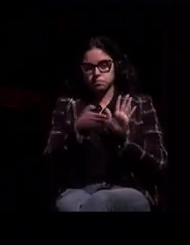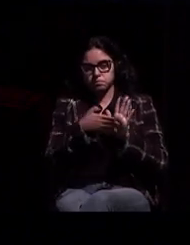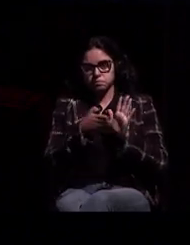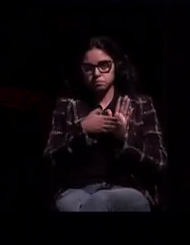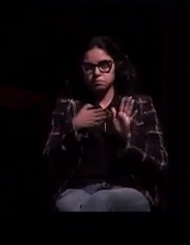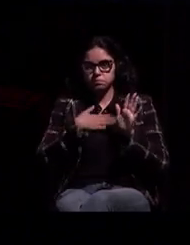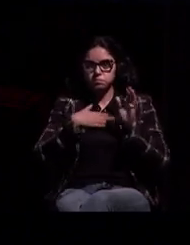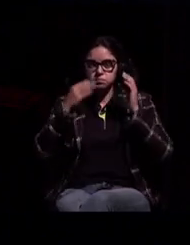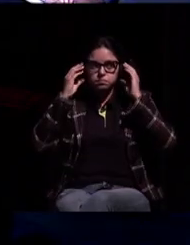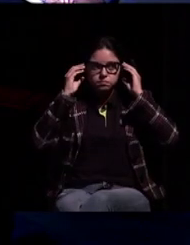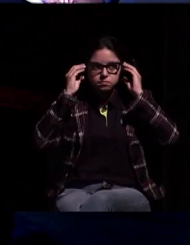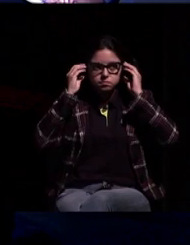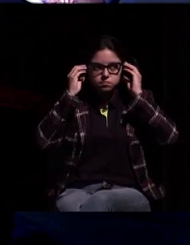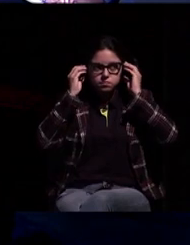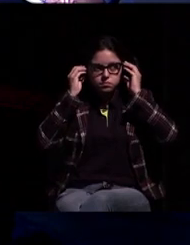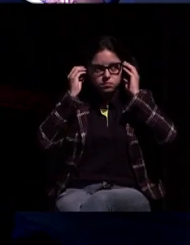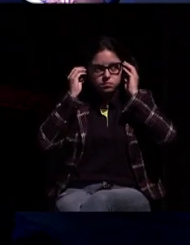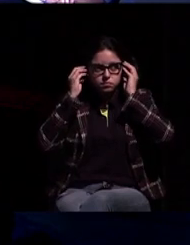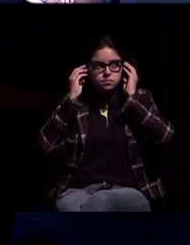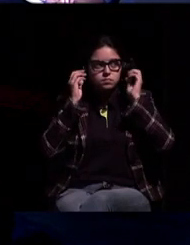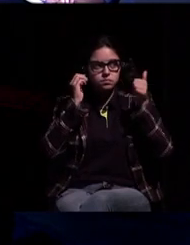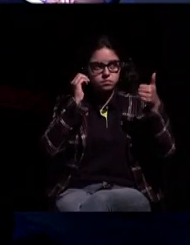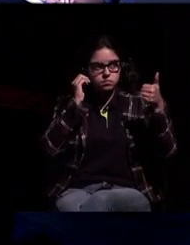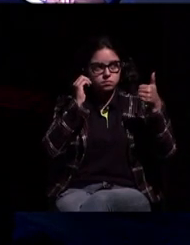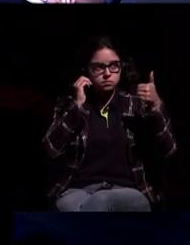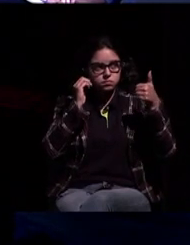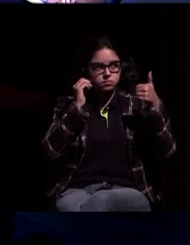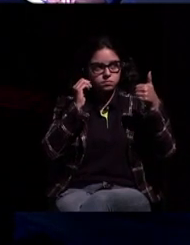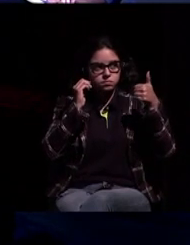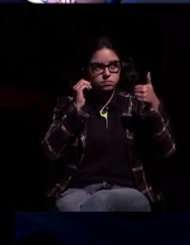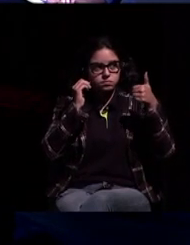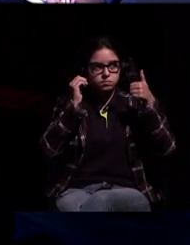in order to understand tourism labor